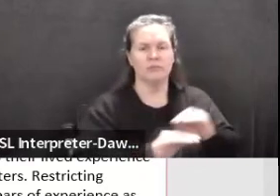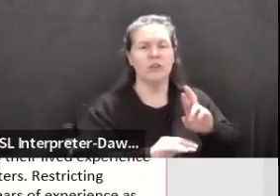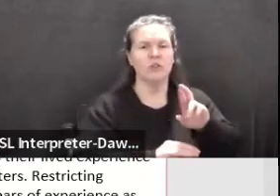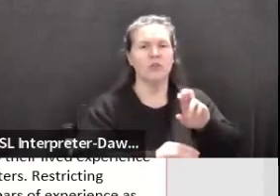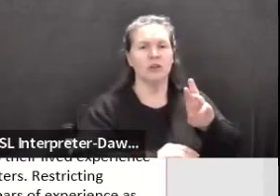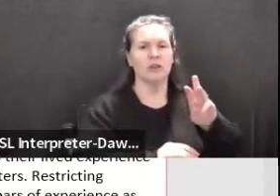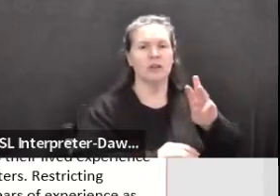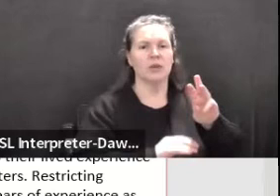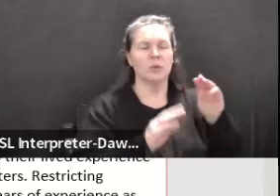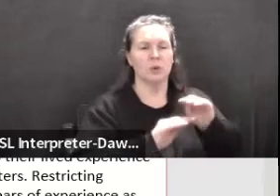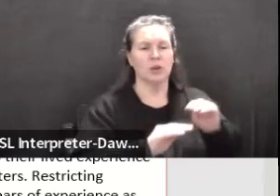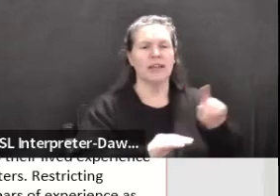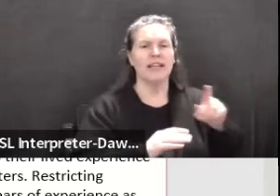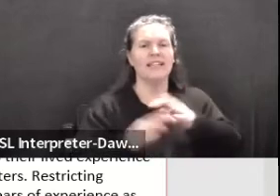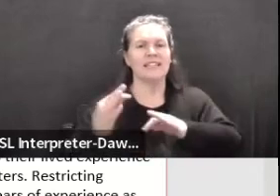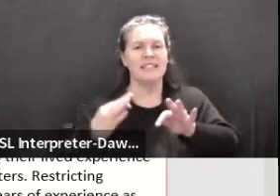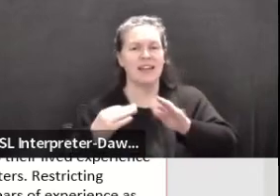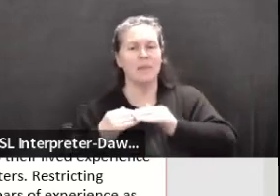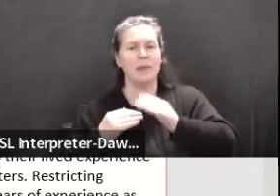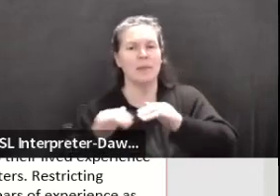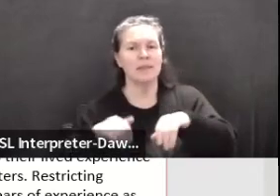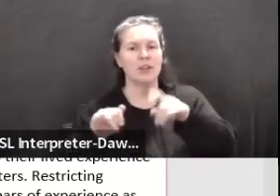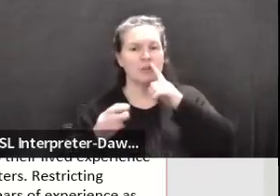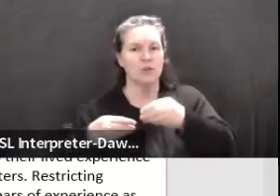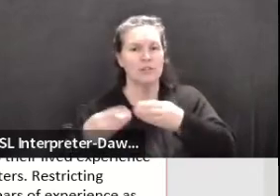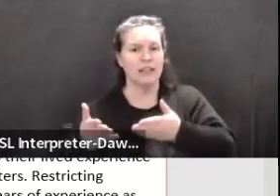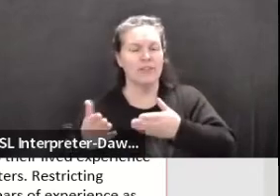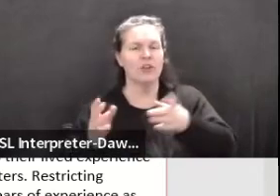for training delivery, if it was worded as, you know,